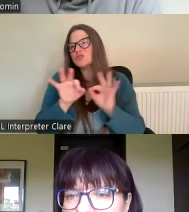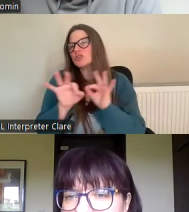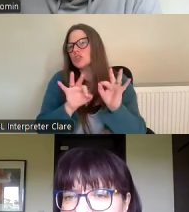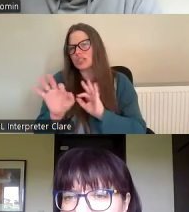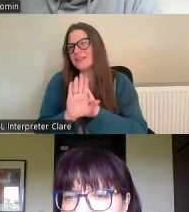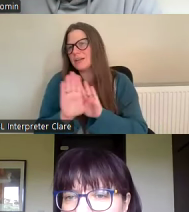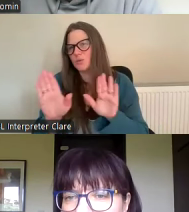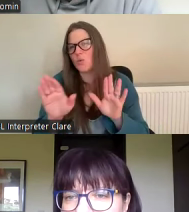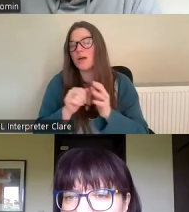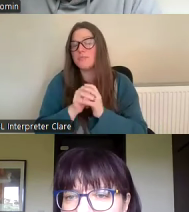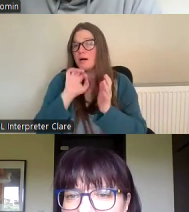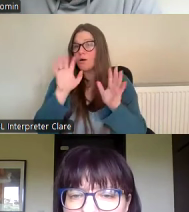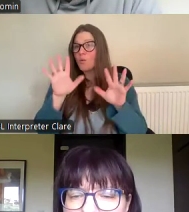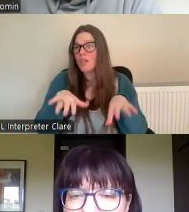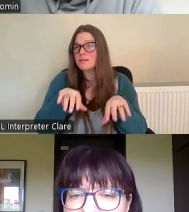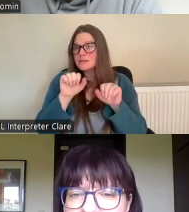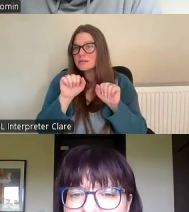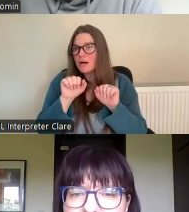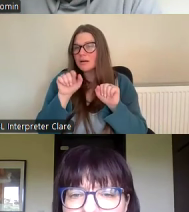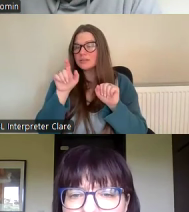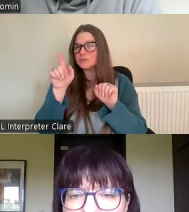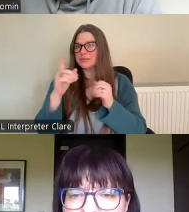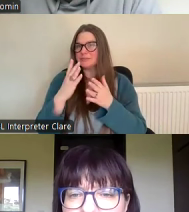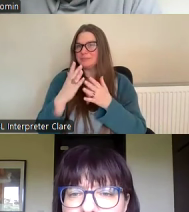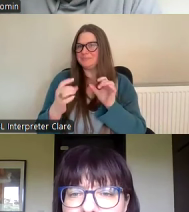I'm going to start off with something that is very pertinent, AI overviews.